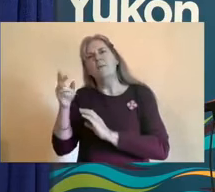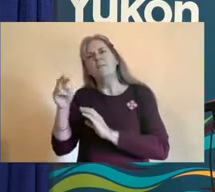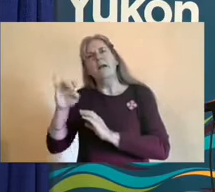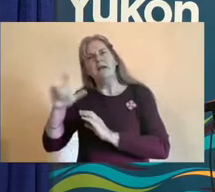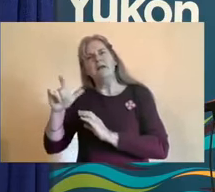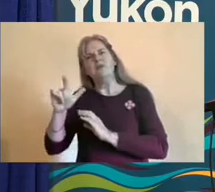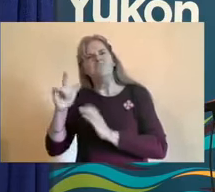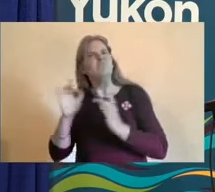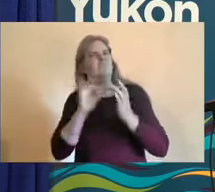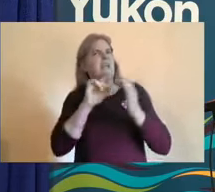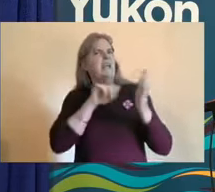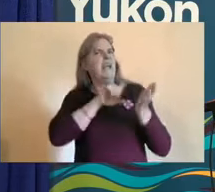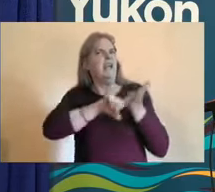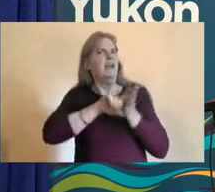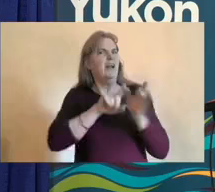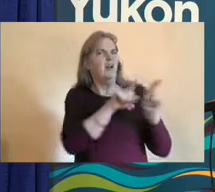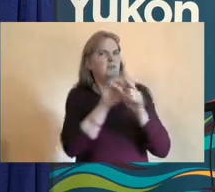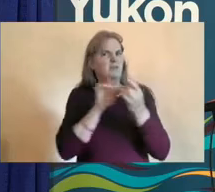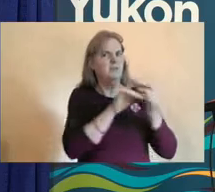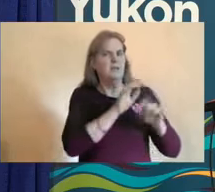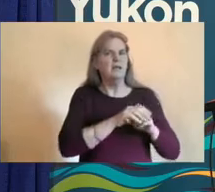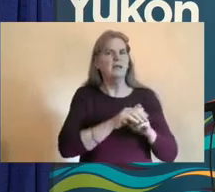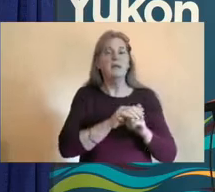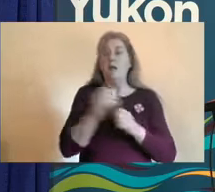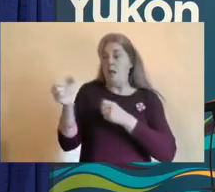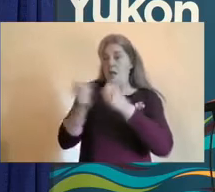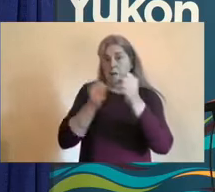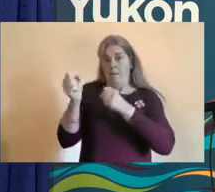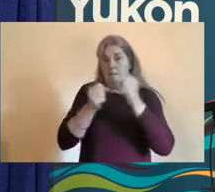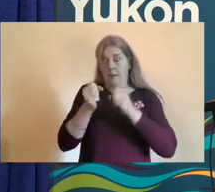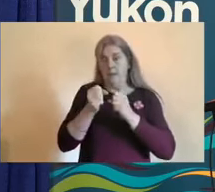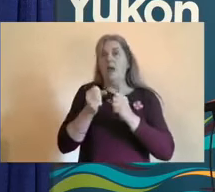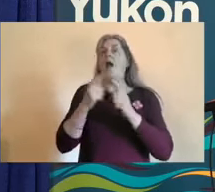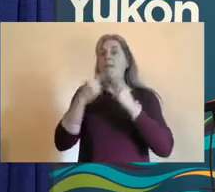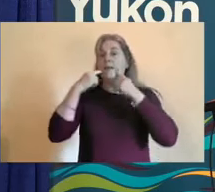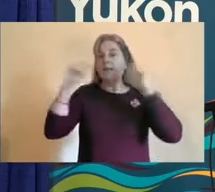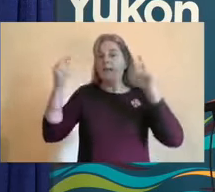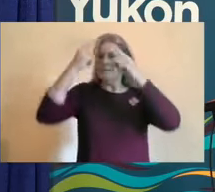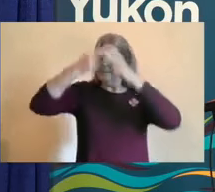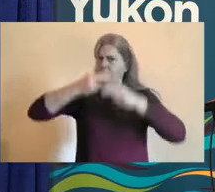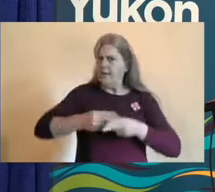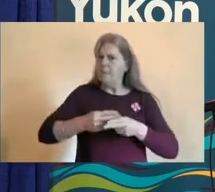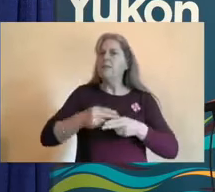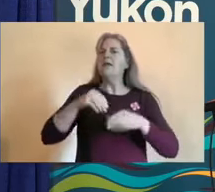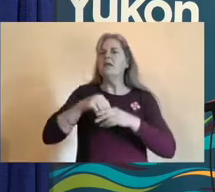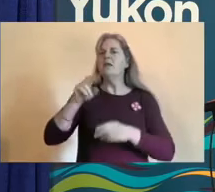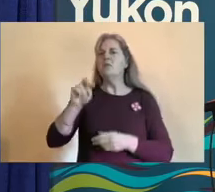We plan to announce the selected panel members in November. Thank you to all of our community partners who have